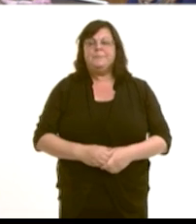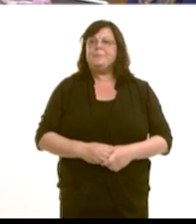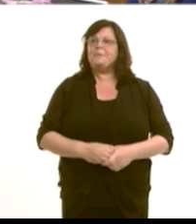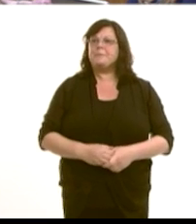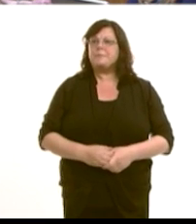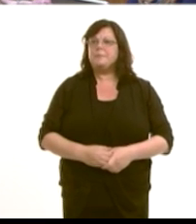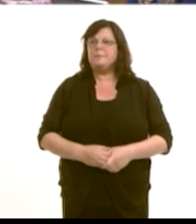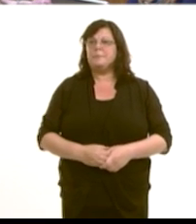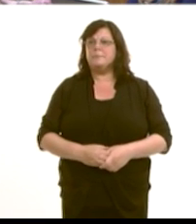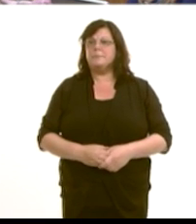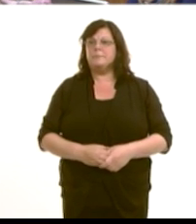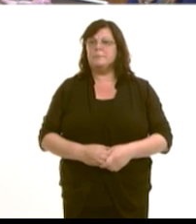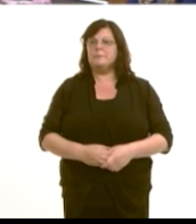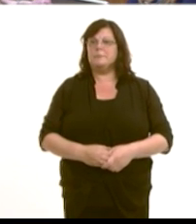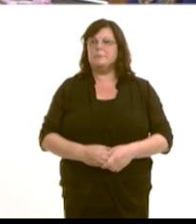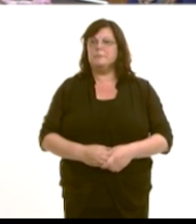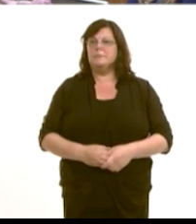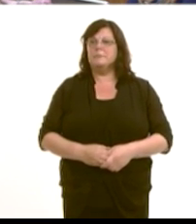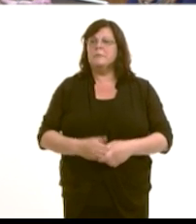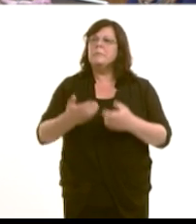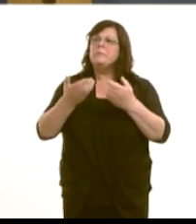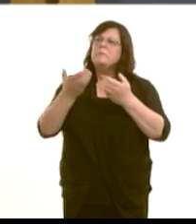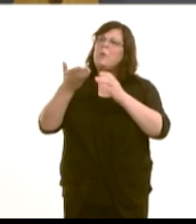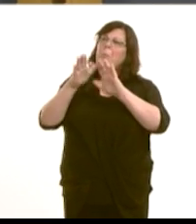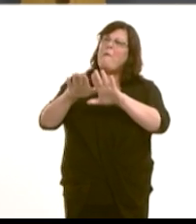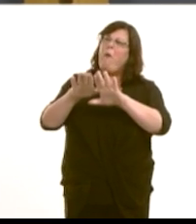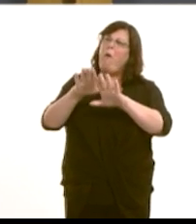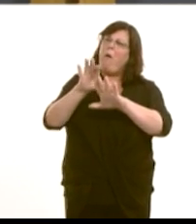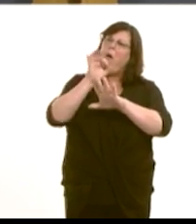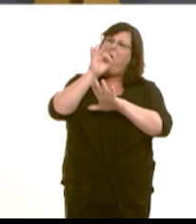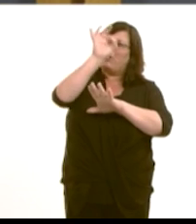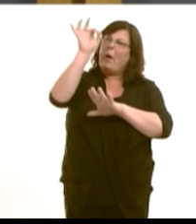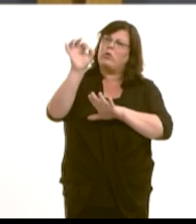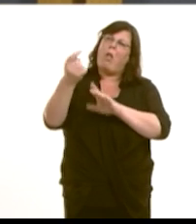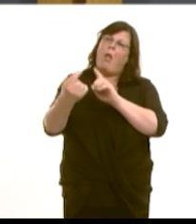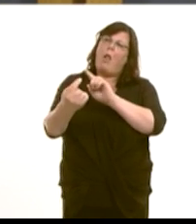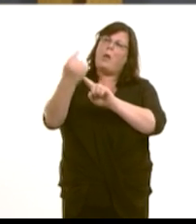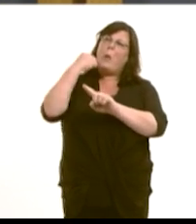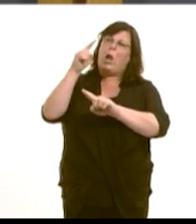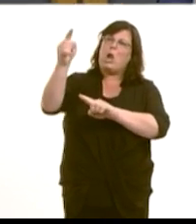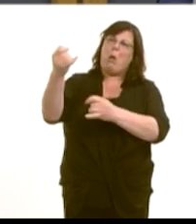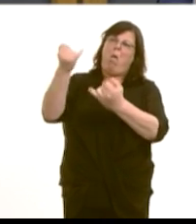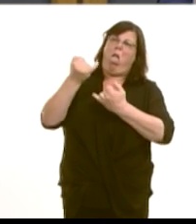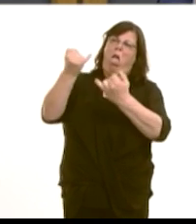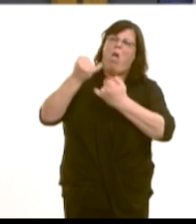Neil McEvoy: Before I come to a question, I was heckled by you last week, and you audibly called me a coward.